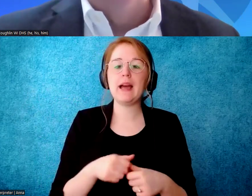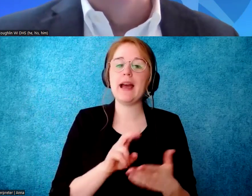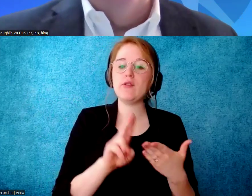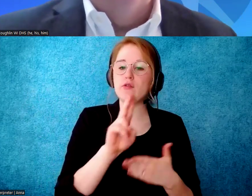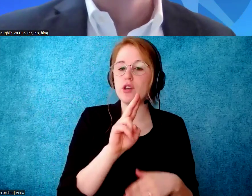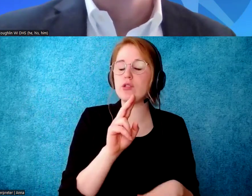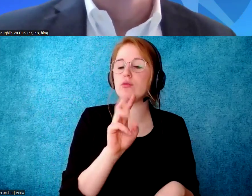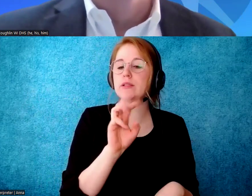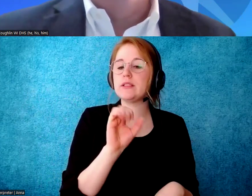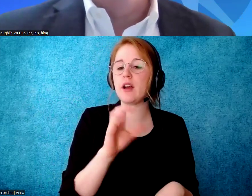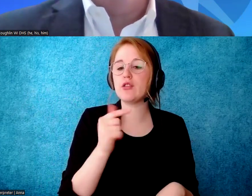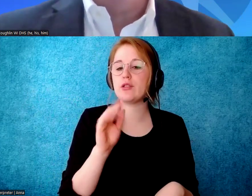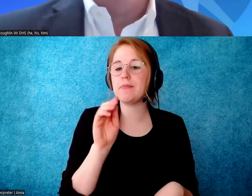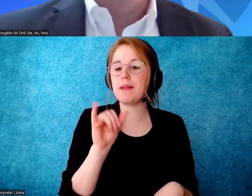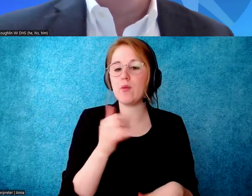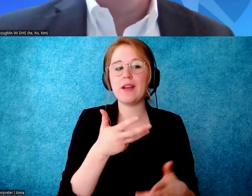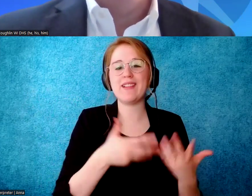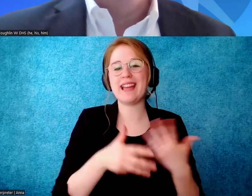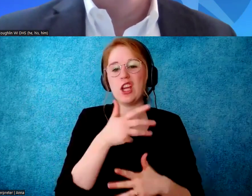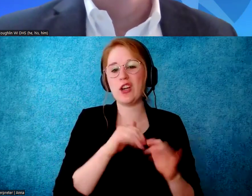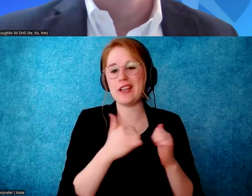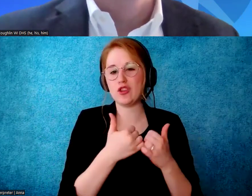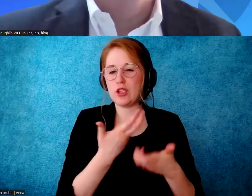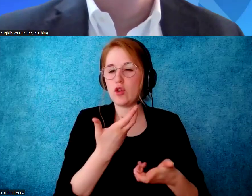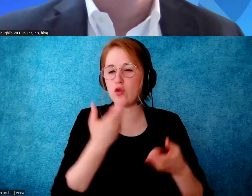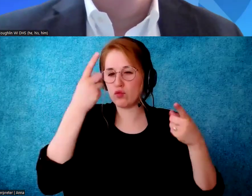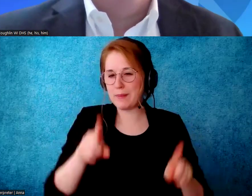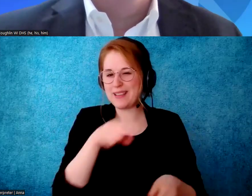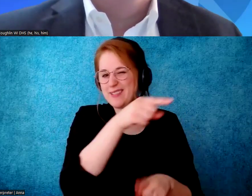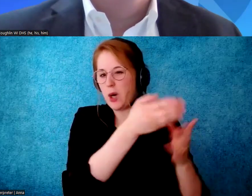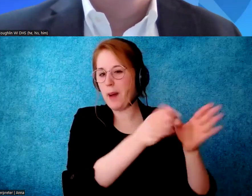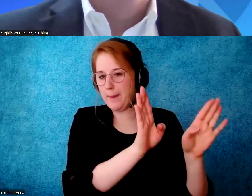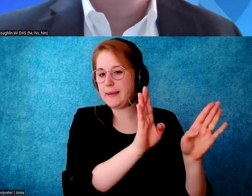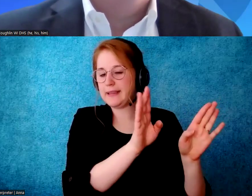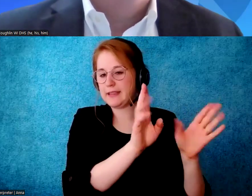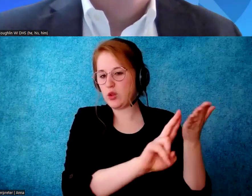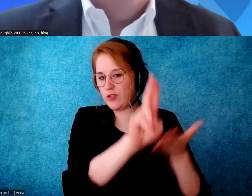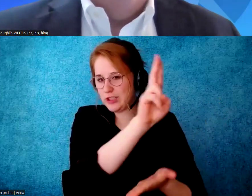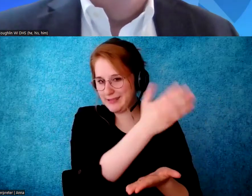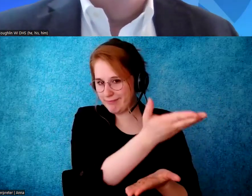we have an interagency agreement because they're a public entity. It's a public university.